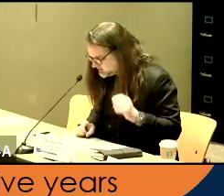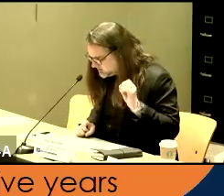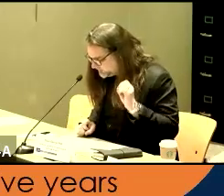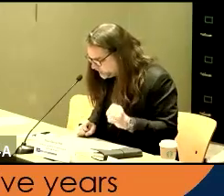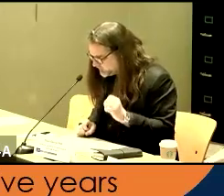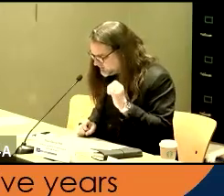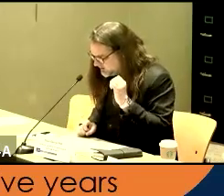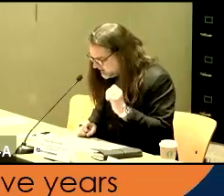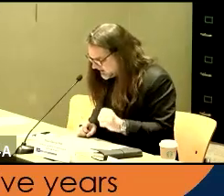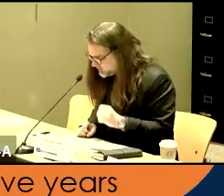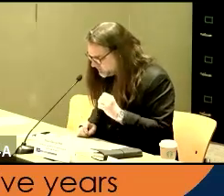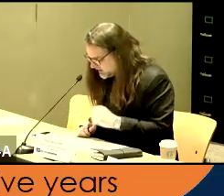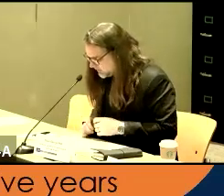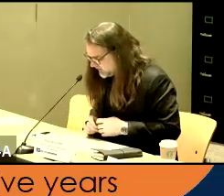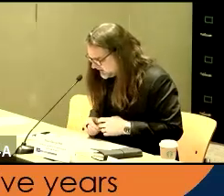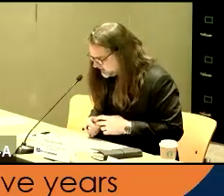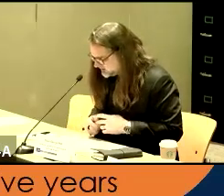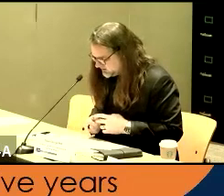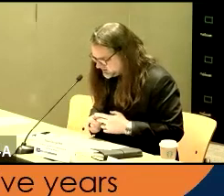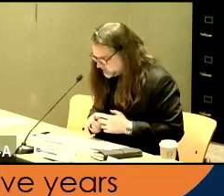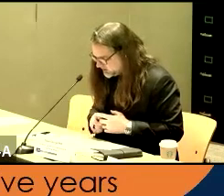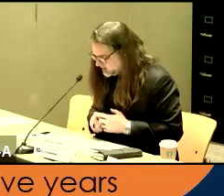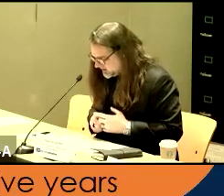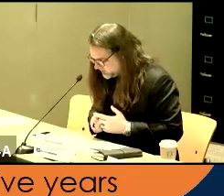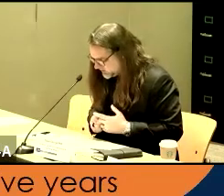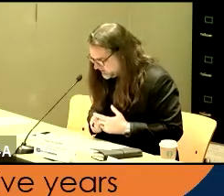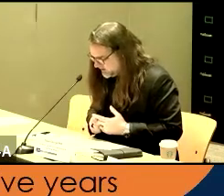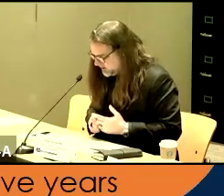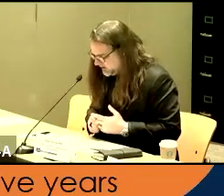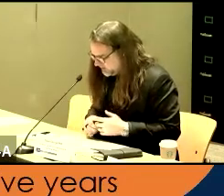This is the first National Outbreak Analytics and Disease Modeling Network.